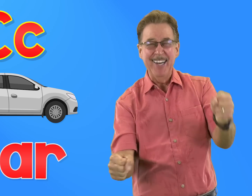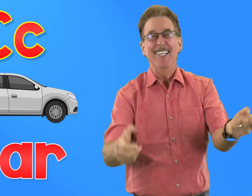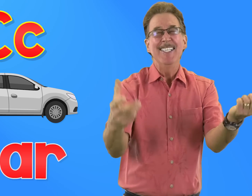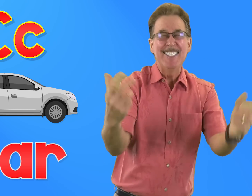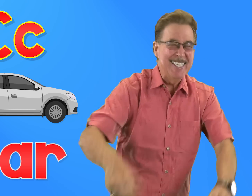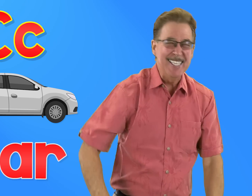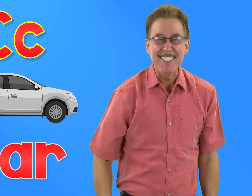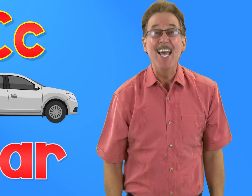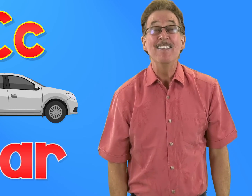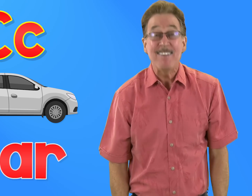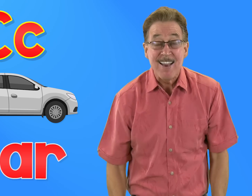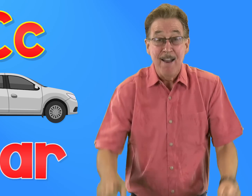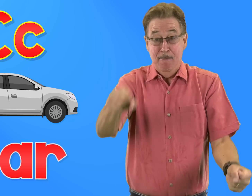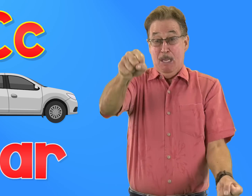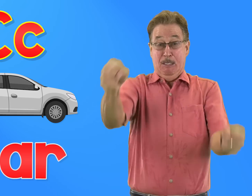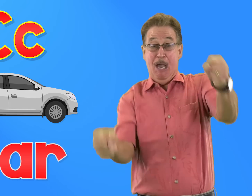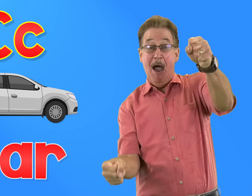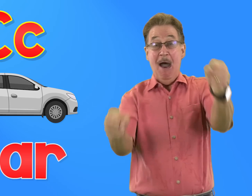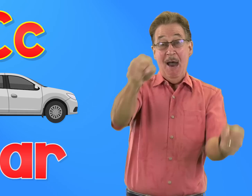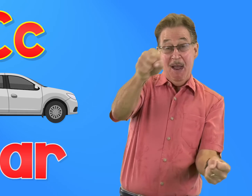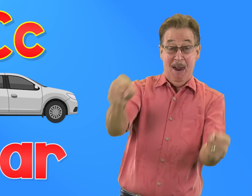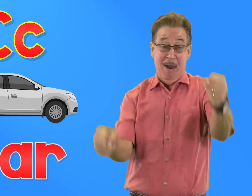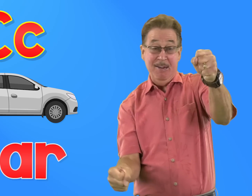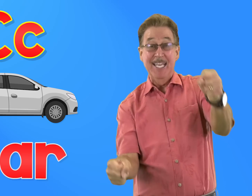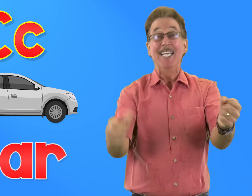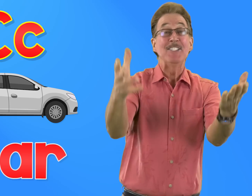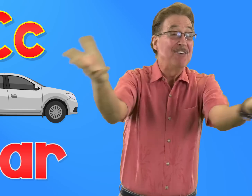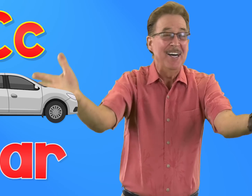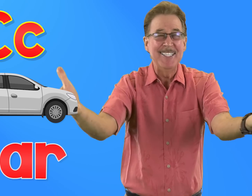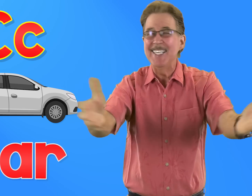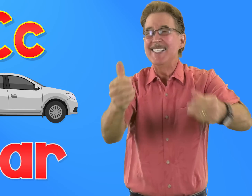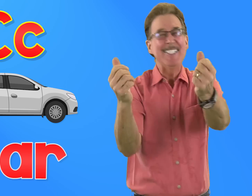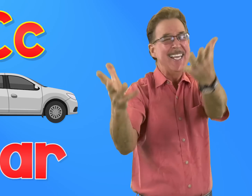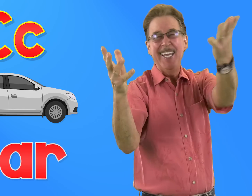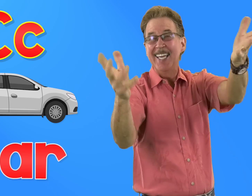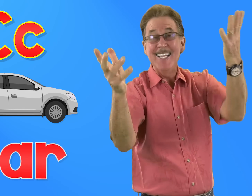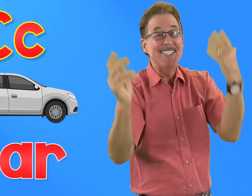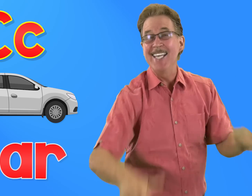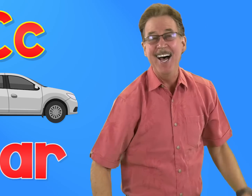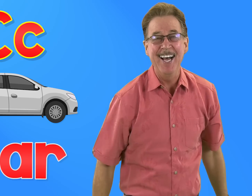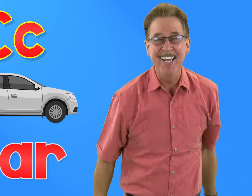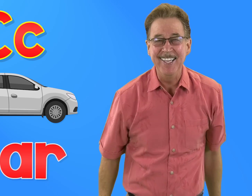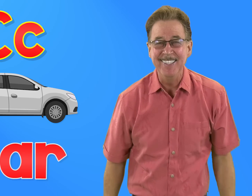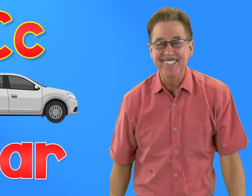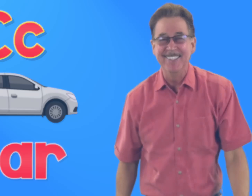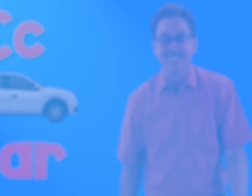Cc says /c/ car It's fun to sing and sign